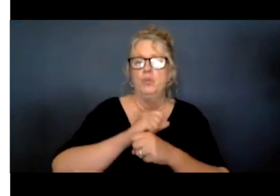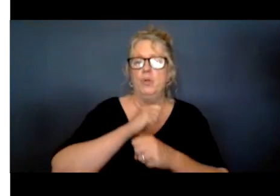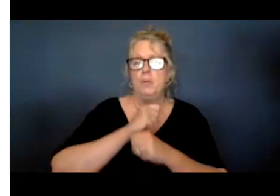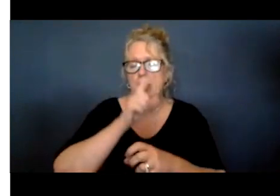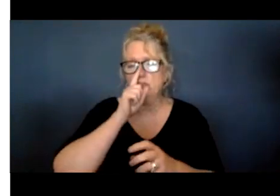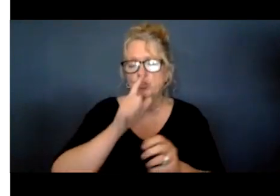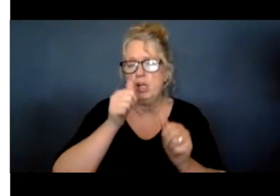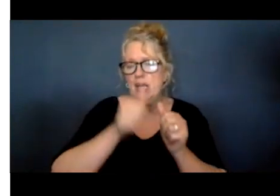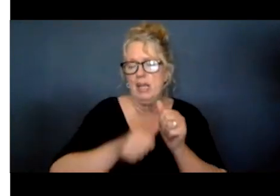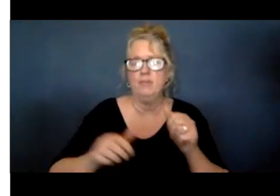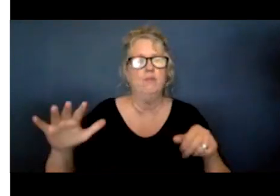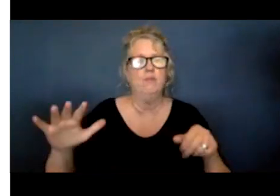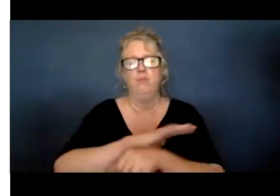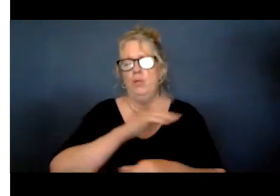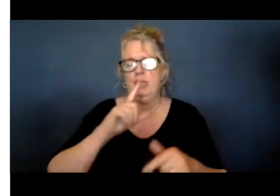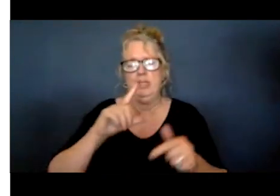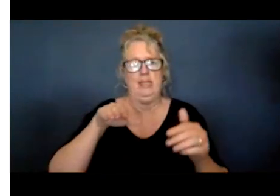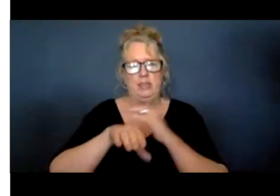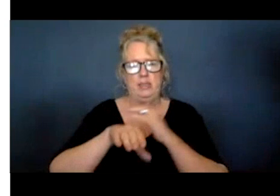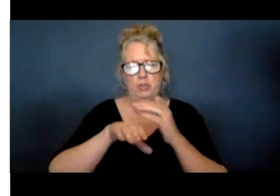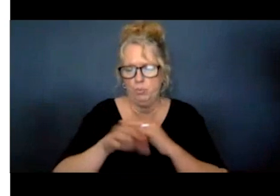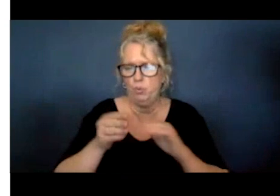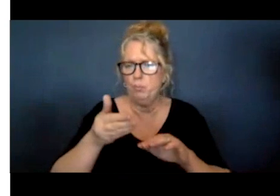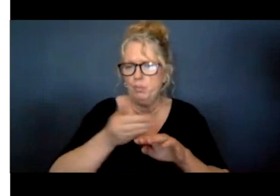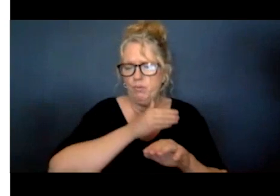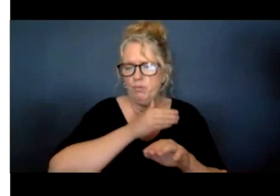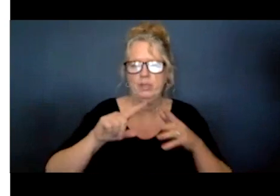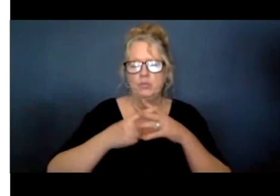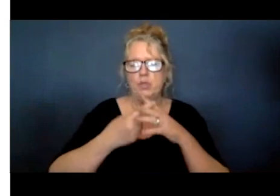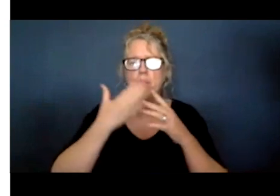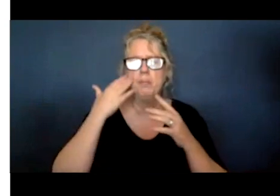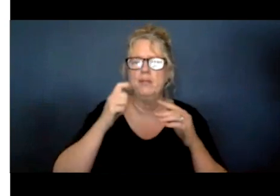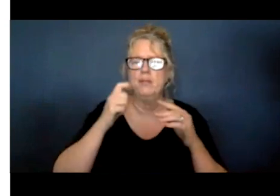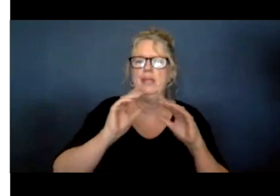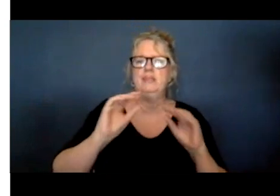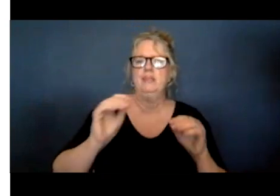fully accessible before it even starts. Since they teach digital accessibility,